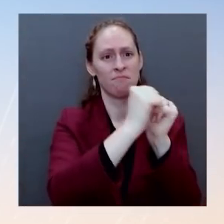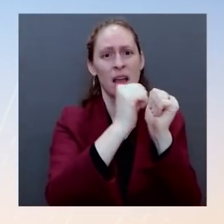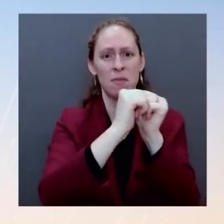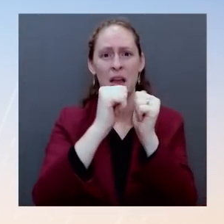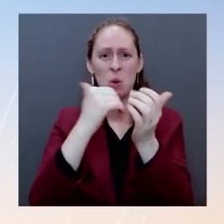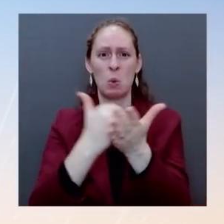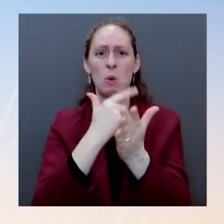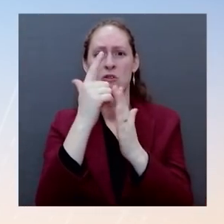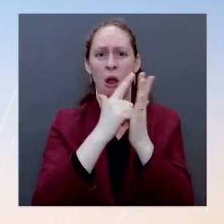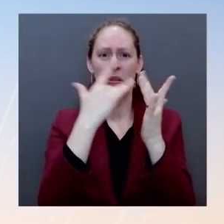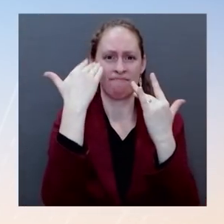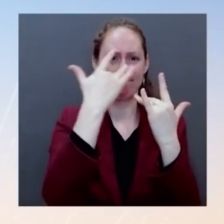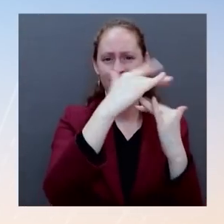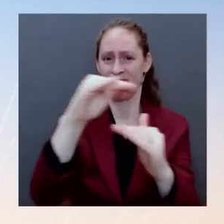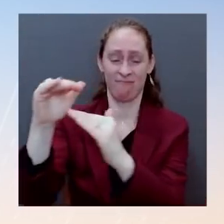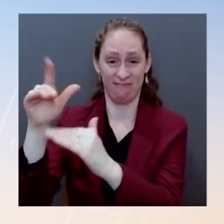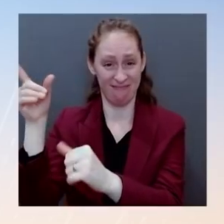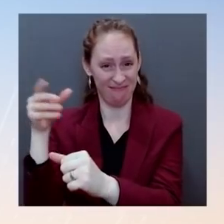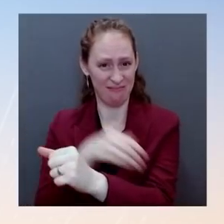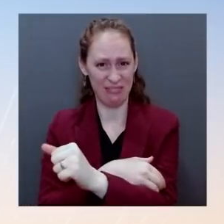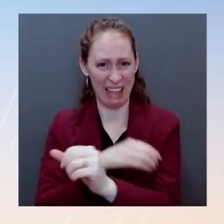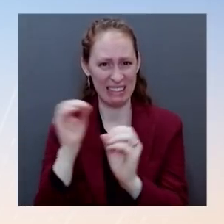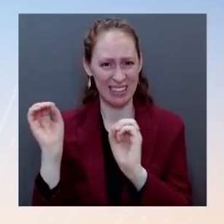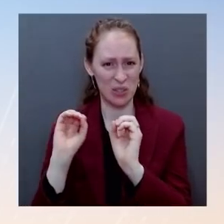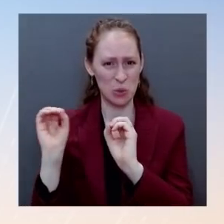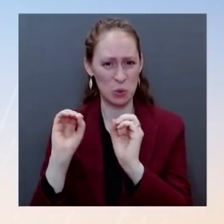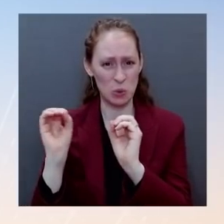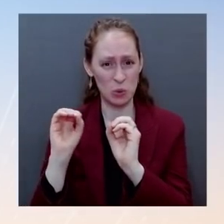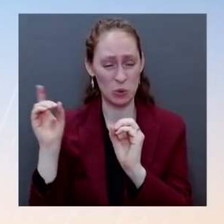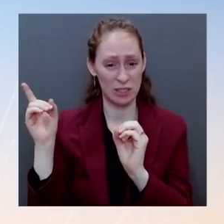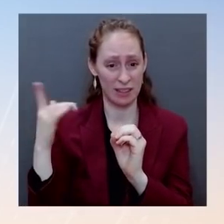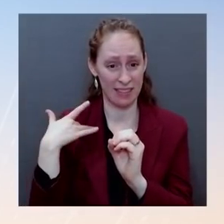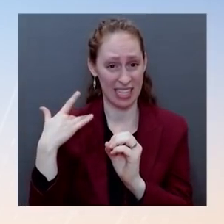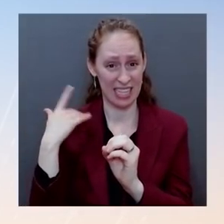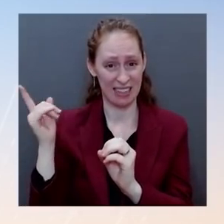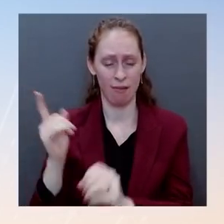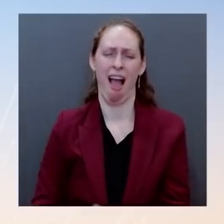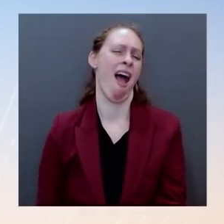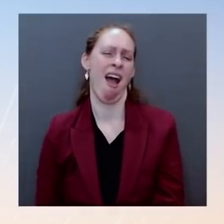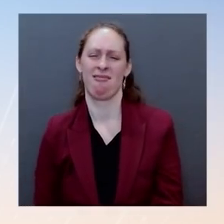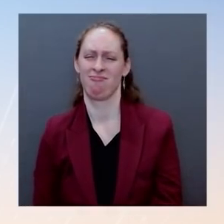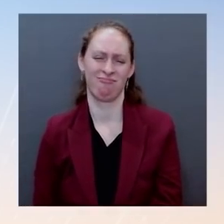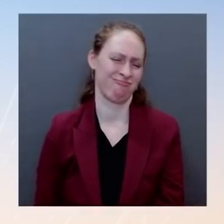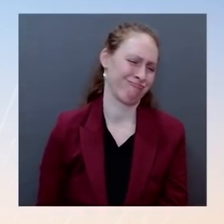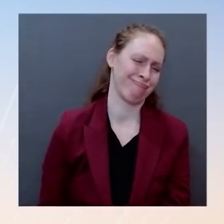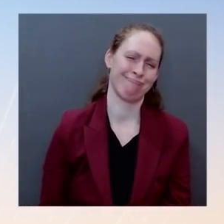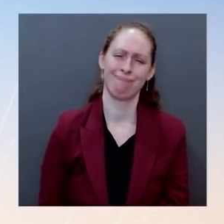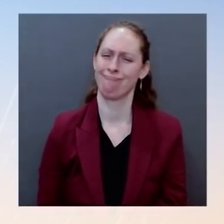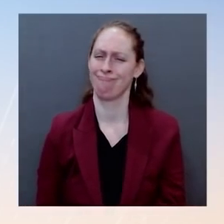But he thinks that one of the most effective roles he can play now is by advocating for Congress